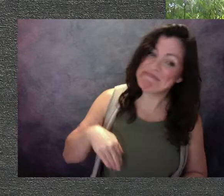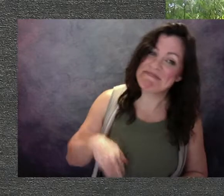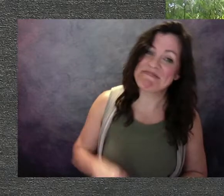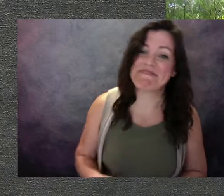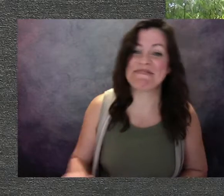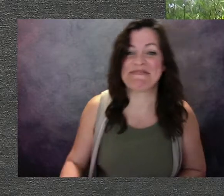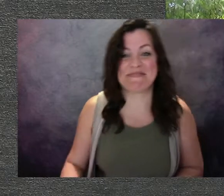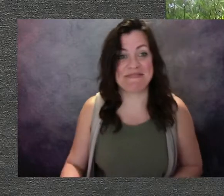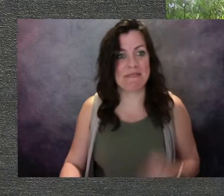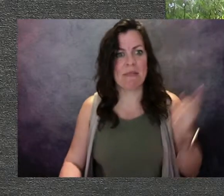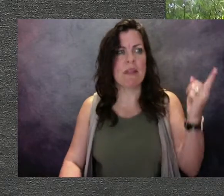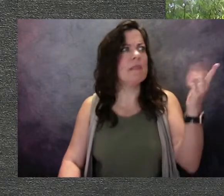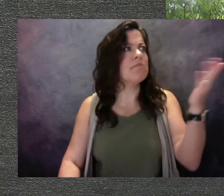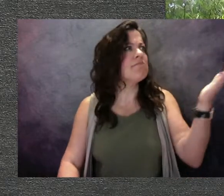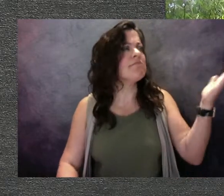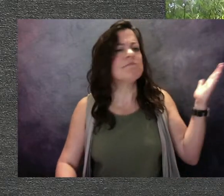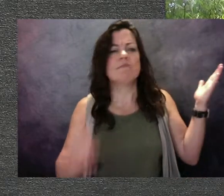Oh, look how pretty. Ooh.